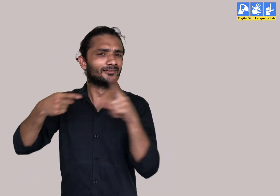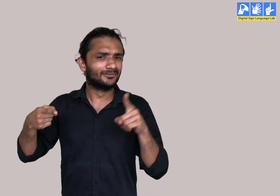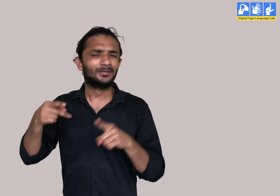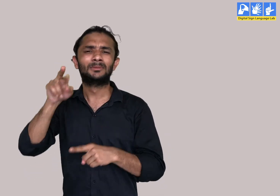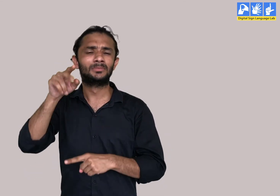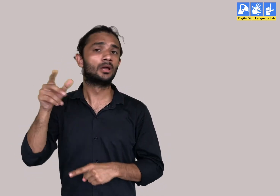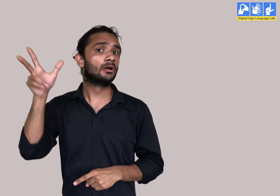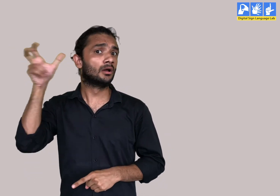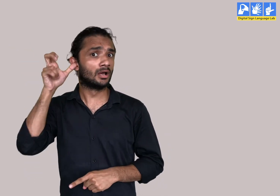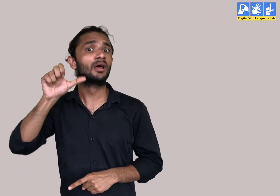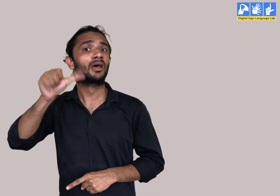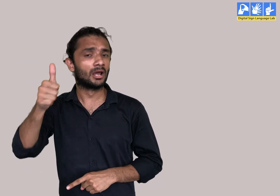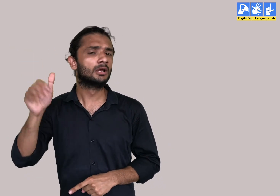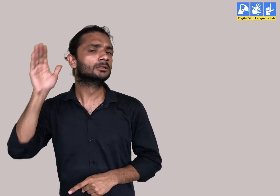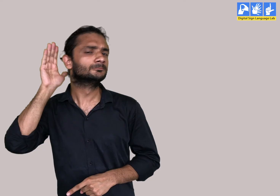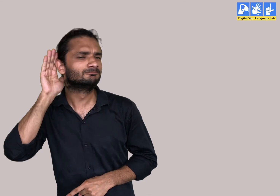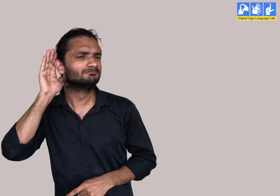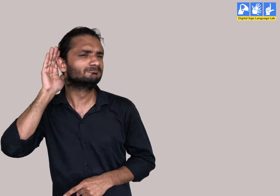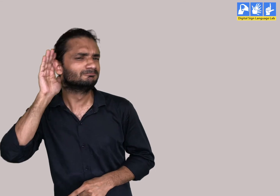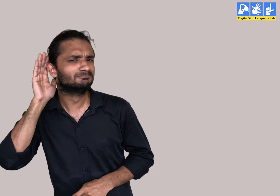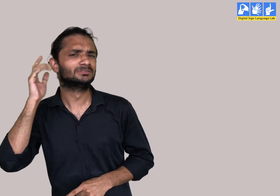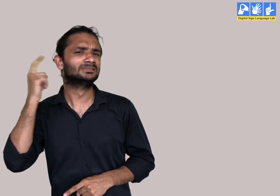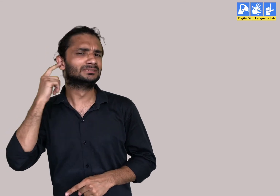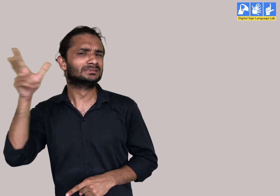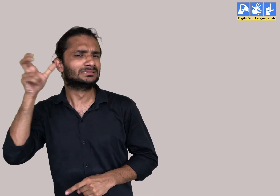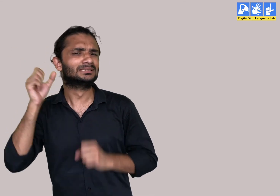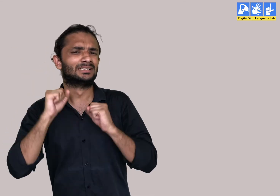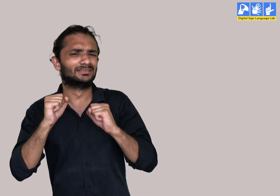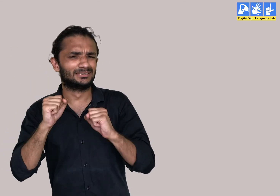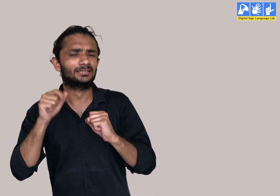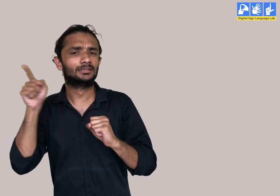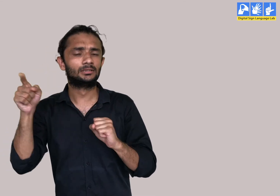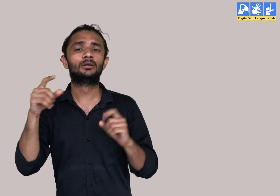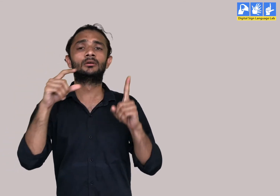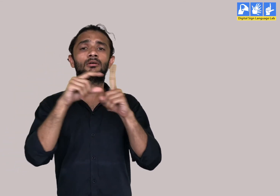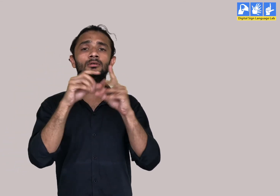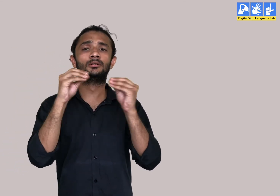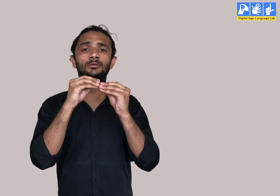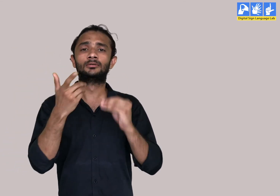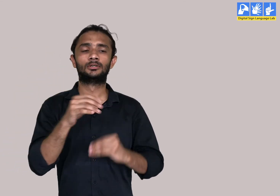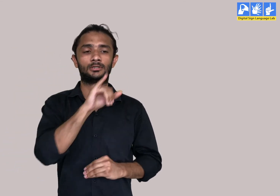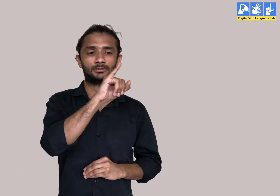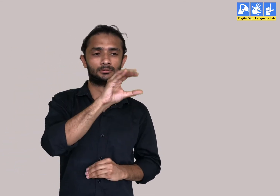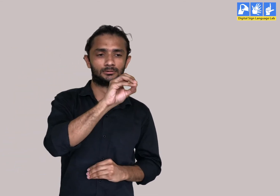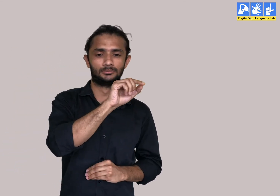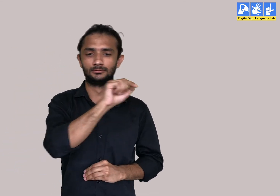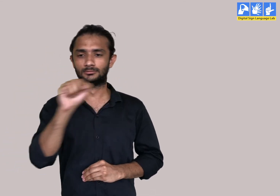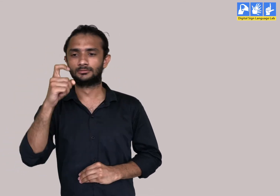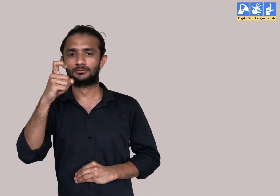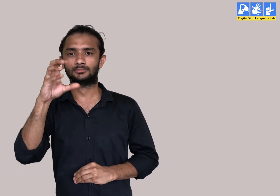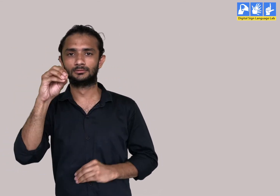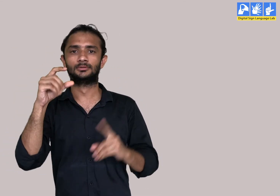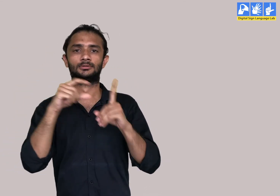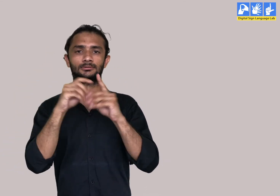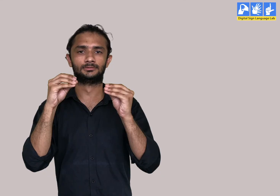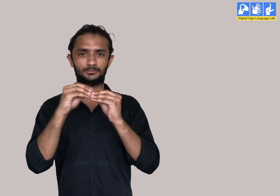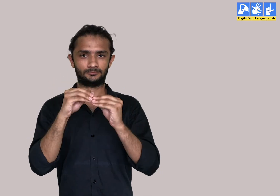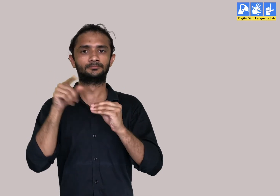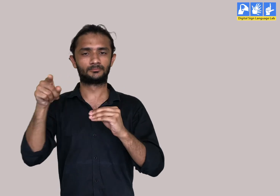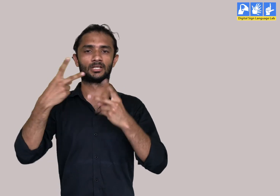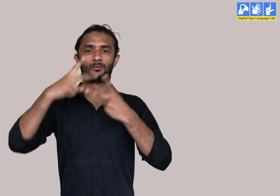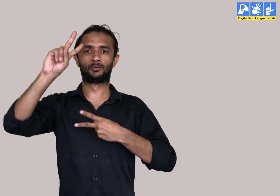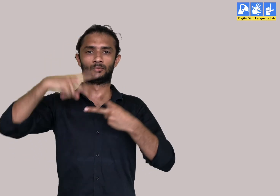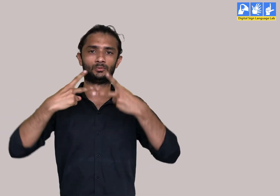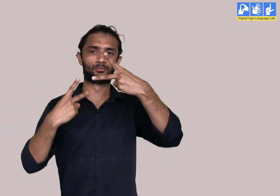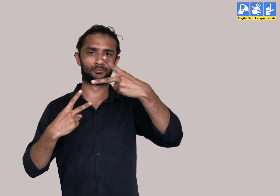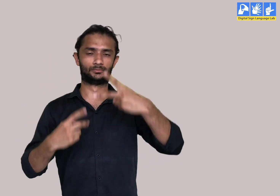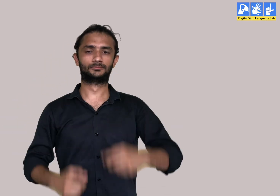and "hard of hearing" means a person having 60 dB to 70 dB hearing loss in speech frequencies in both ears.